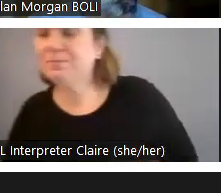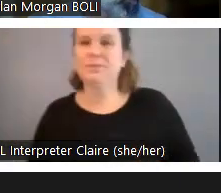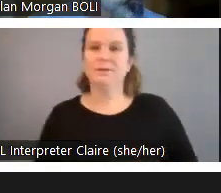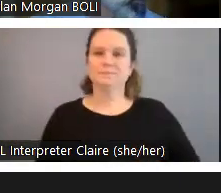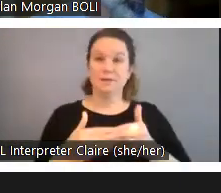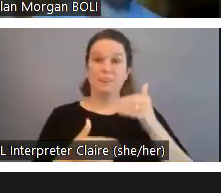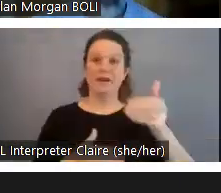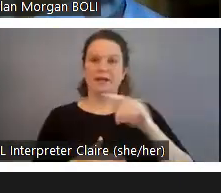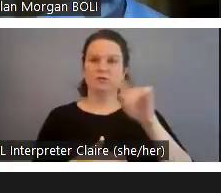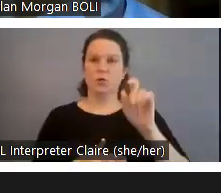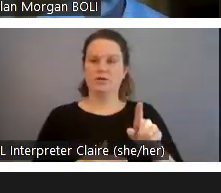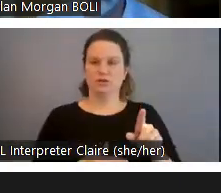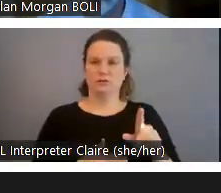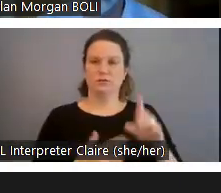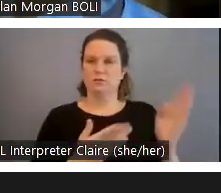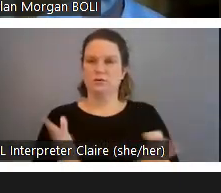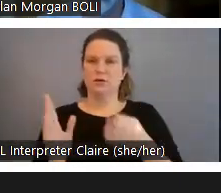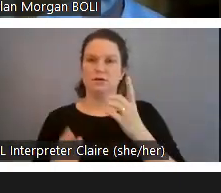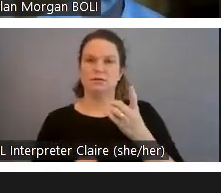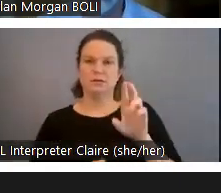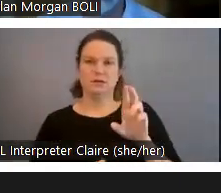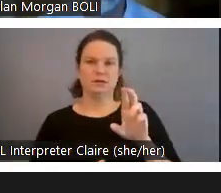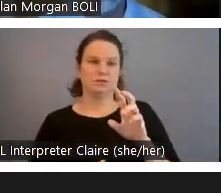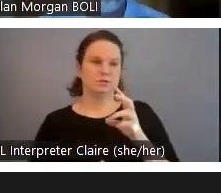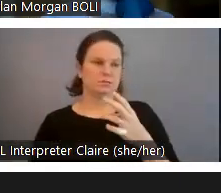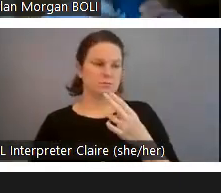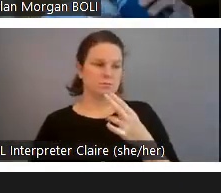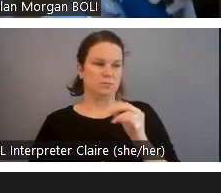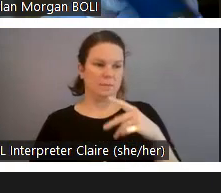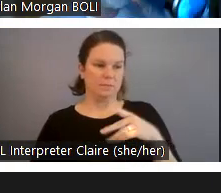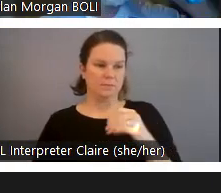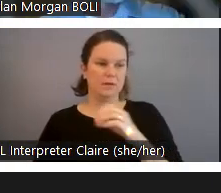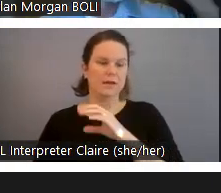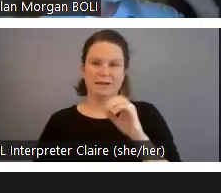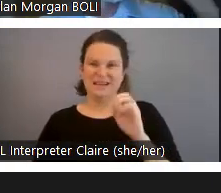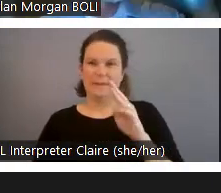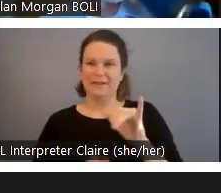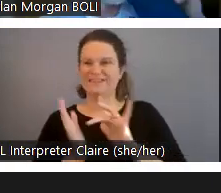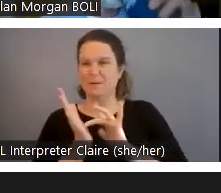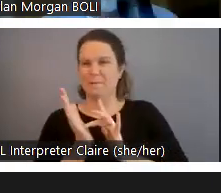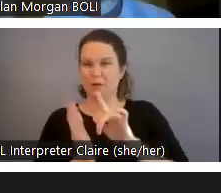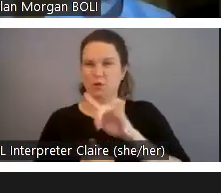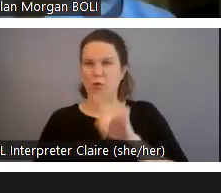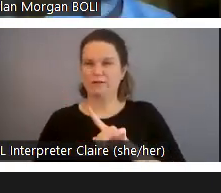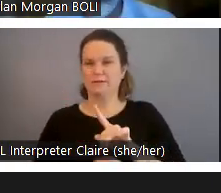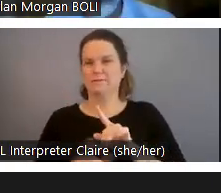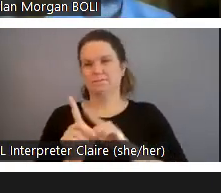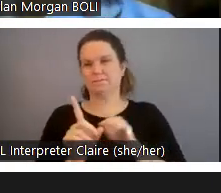gonna direct to Dr. Hope and Emily. So, this is a bit of a medical question, but also